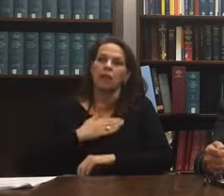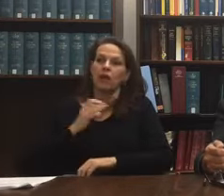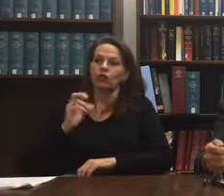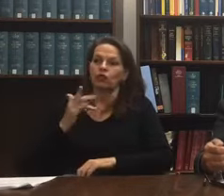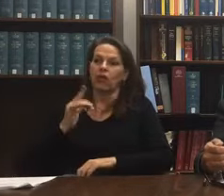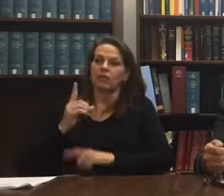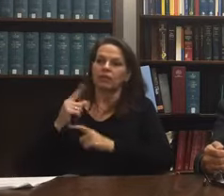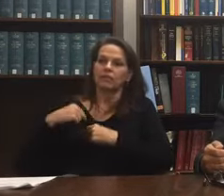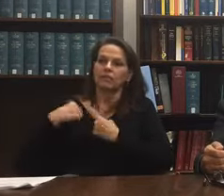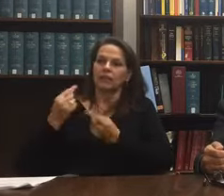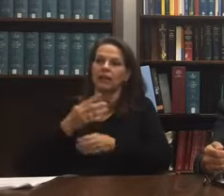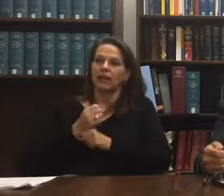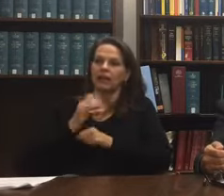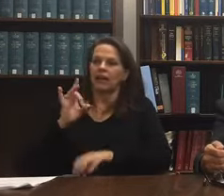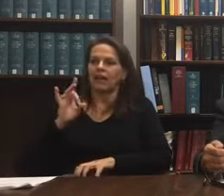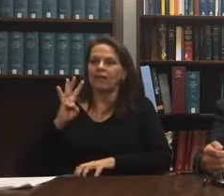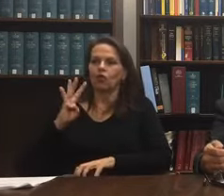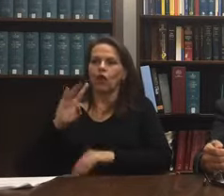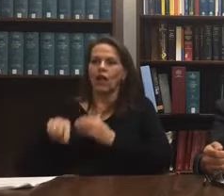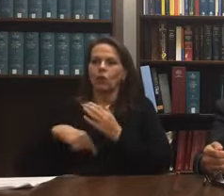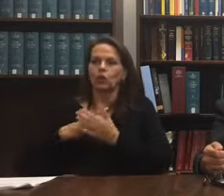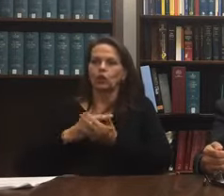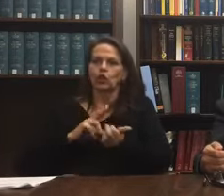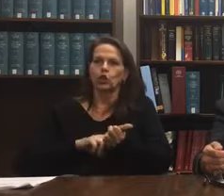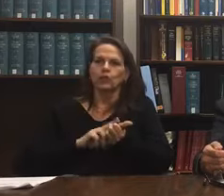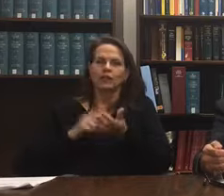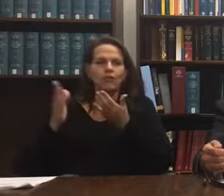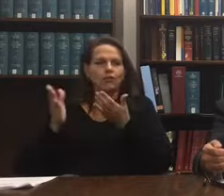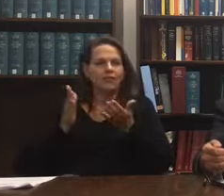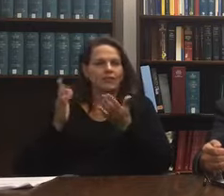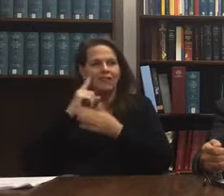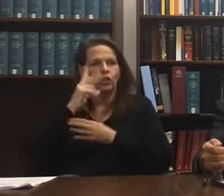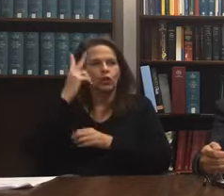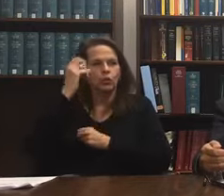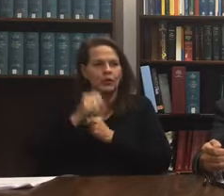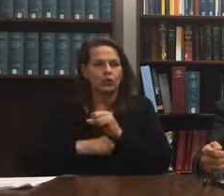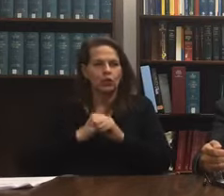eighty four hours of nursing services for two years her condition has not